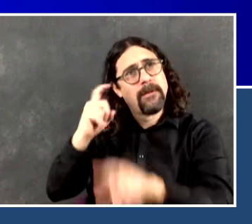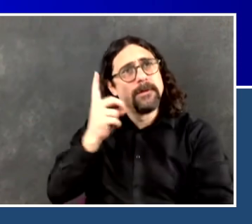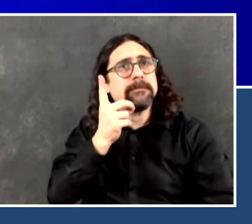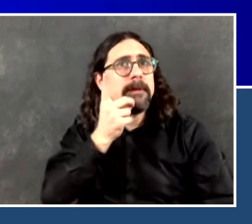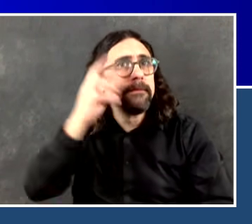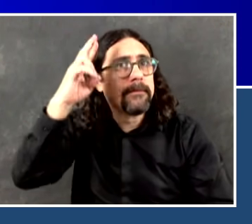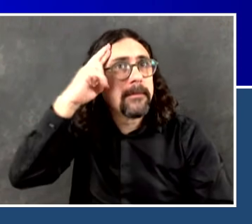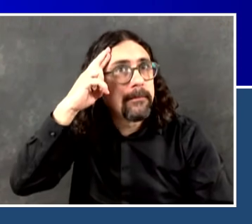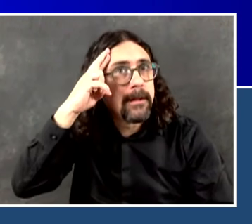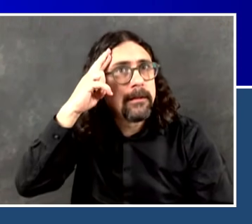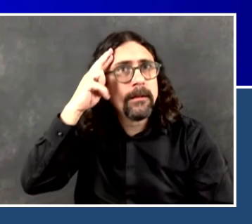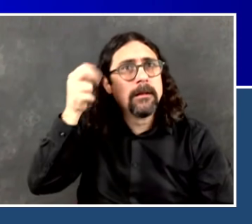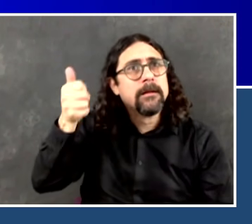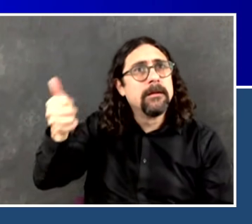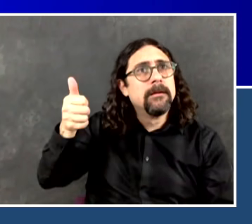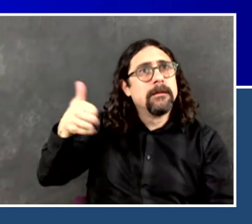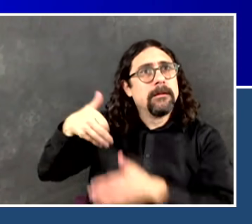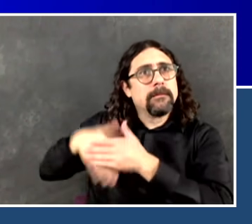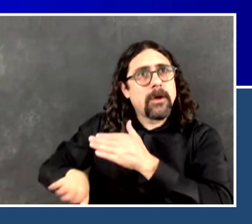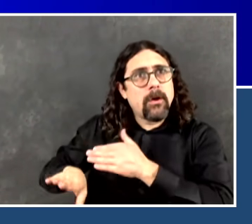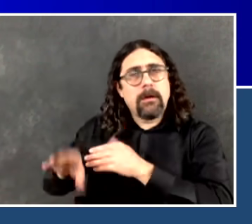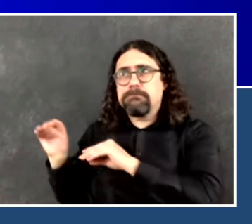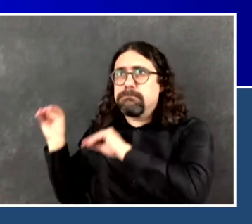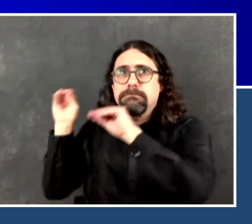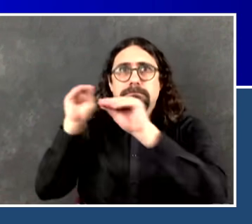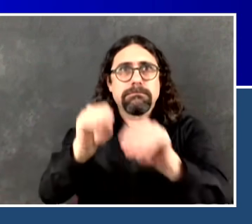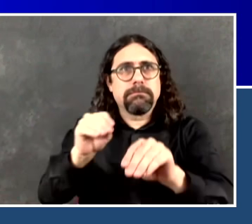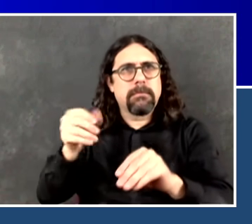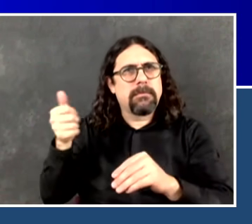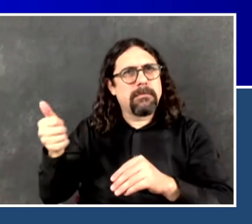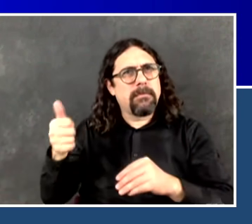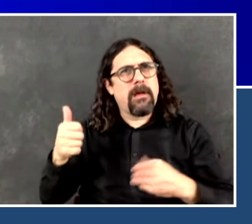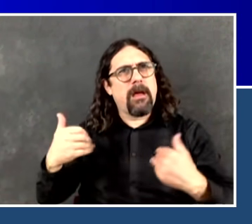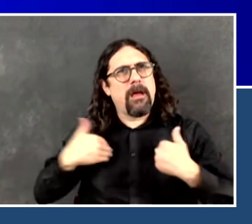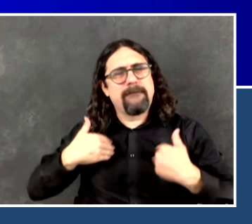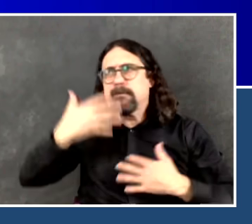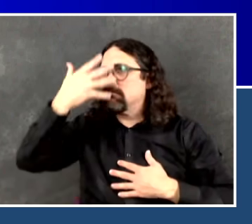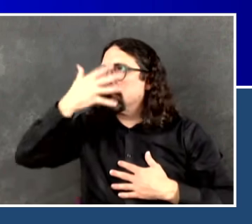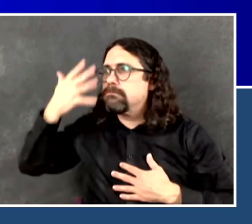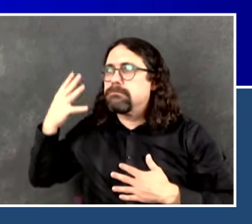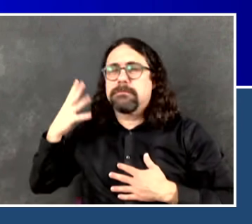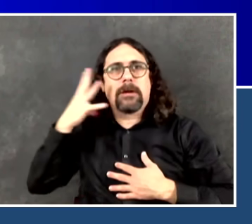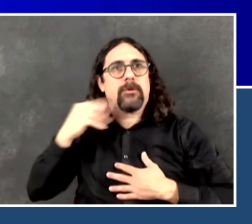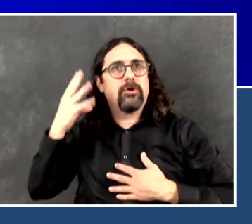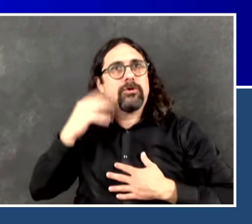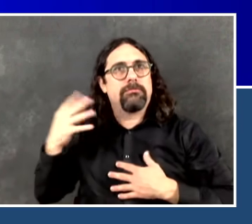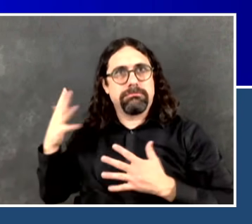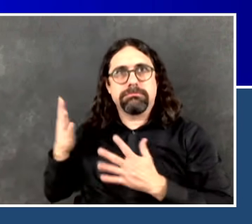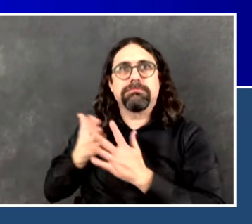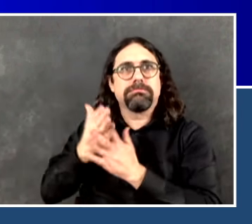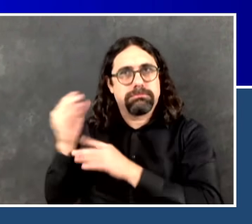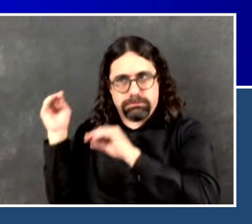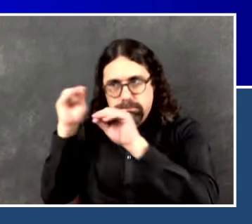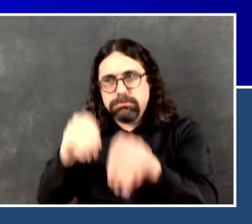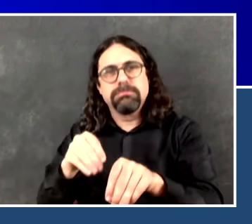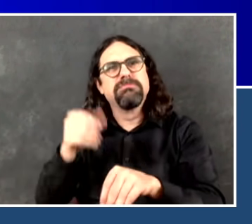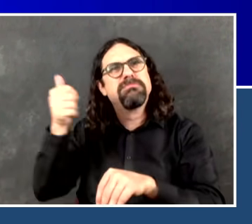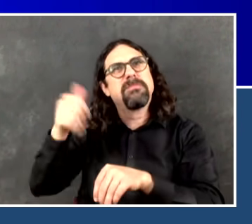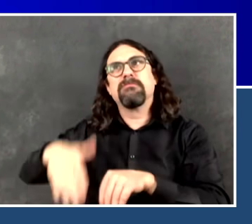REPUBLIC WILL HE FIGHTS FOR WORKING PEOPLE. BELIEVES WE CAN DO BETTER FOR WORKING FAMILIES